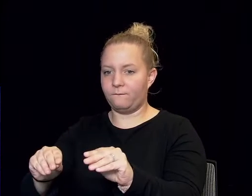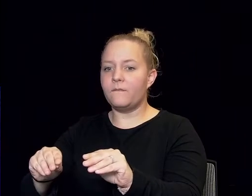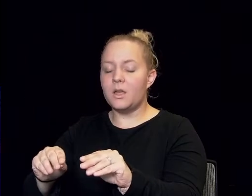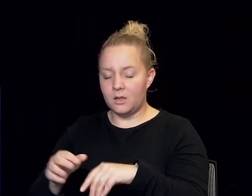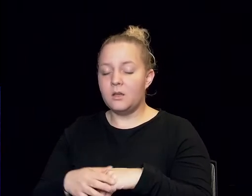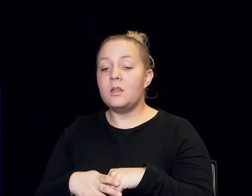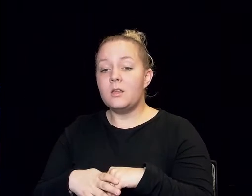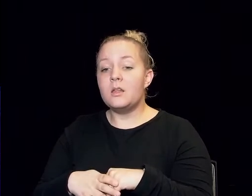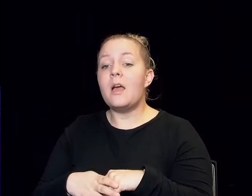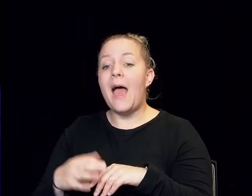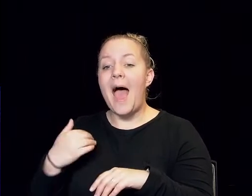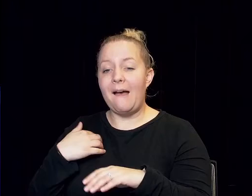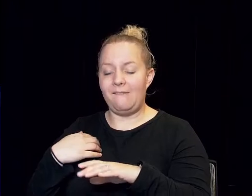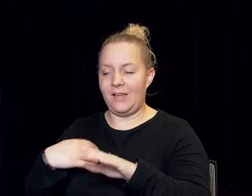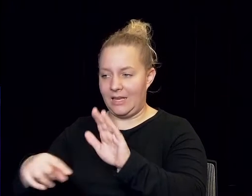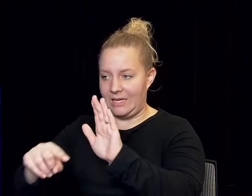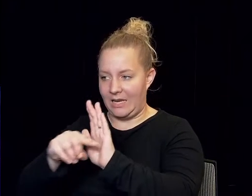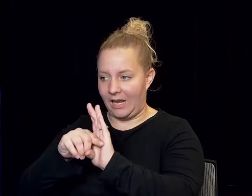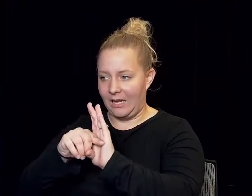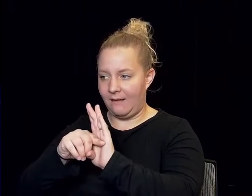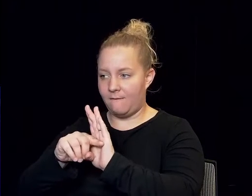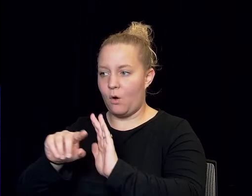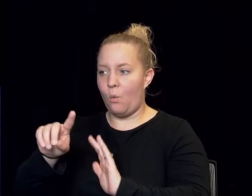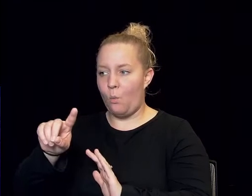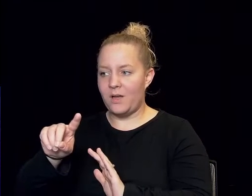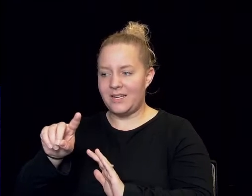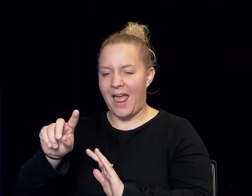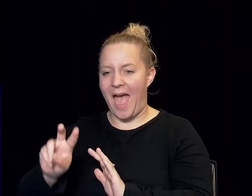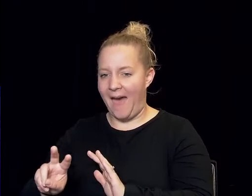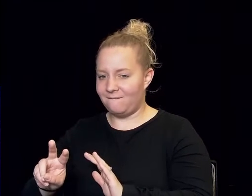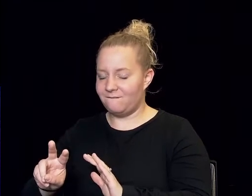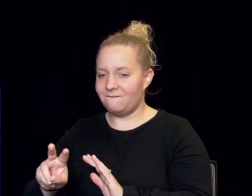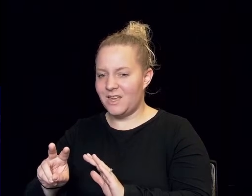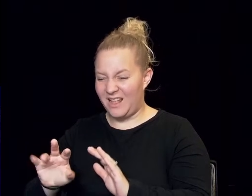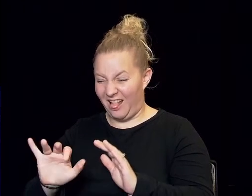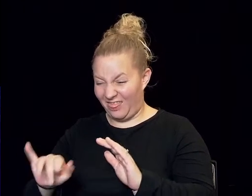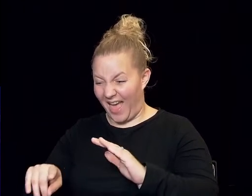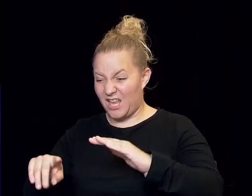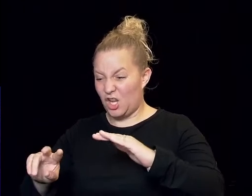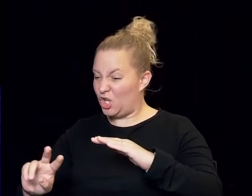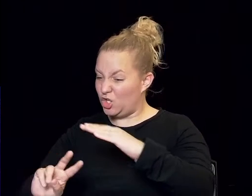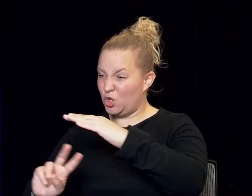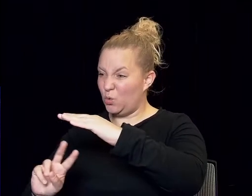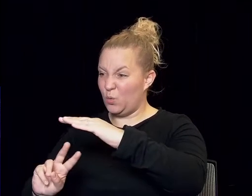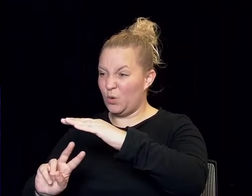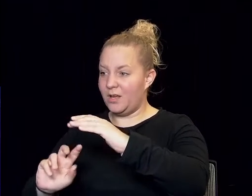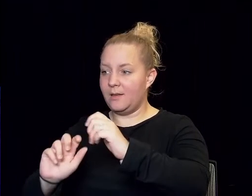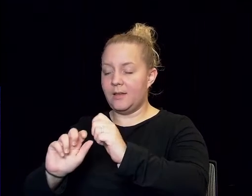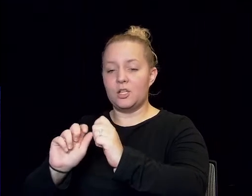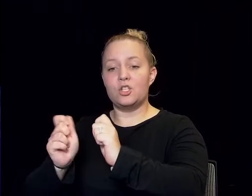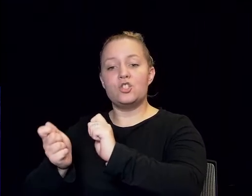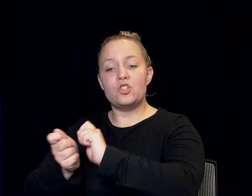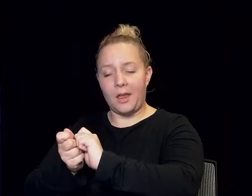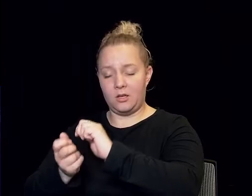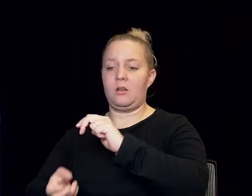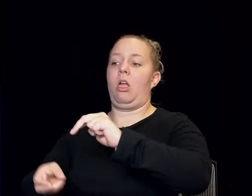I have -1/2. So to get that 2 up to the least common denominator of 10, I'm taking